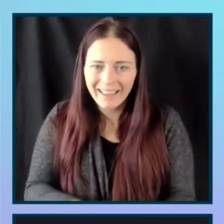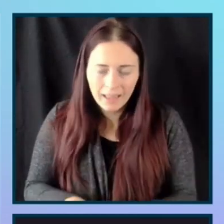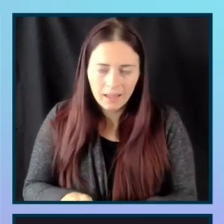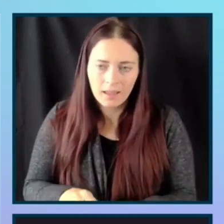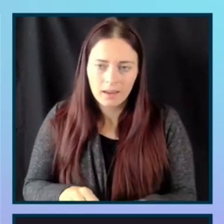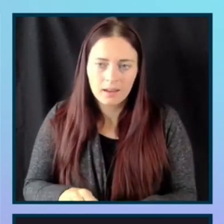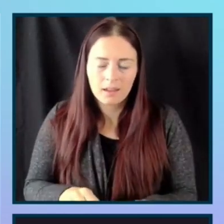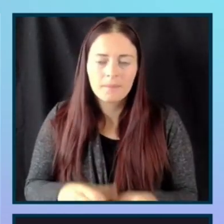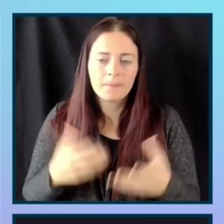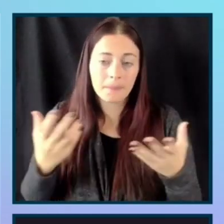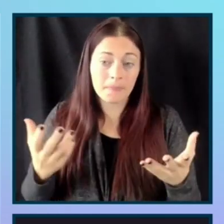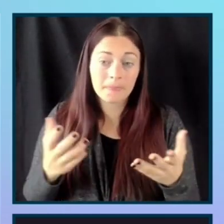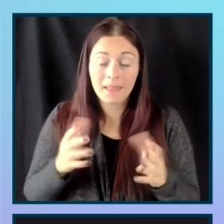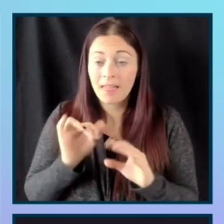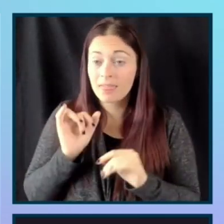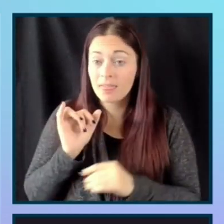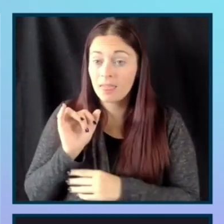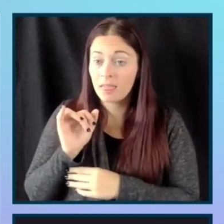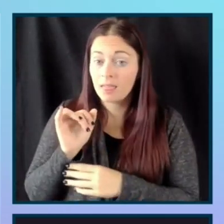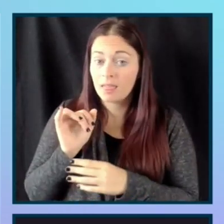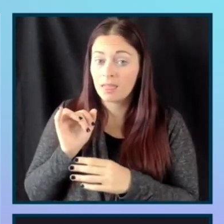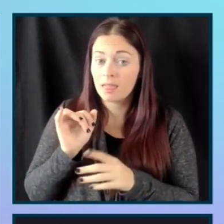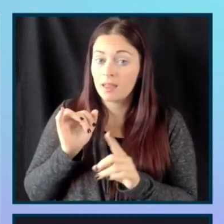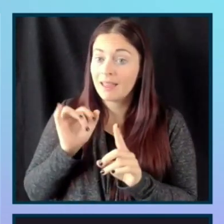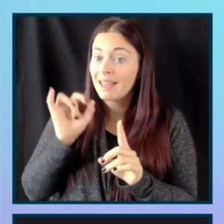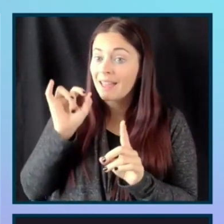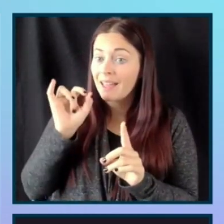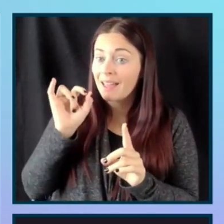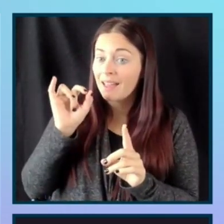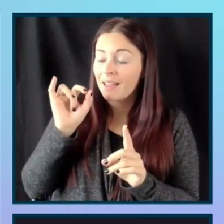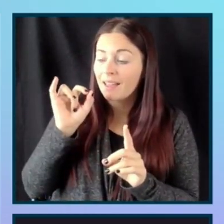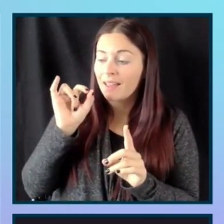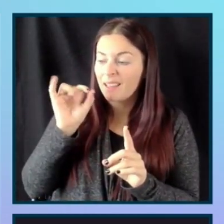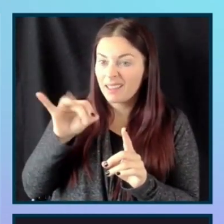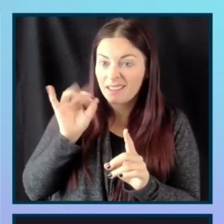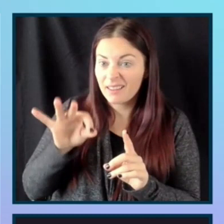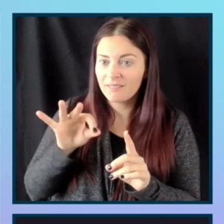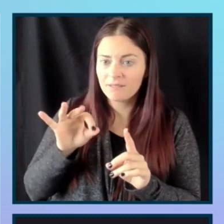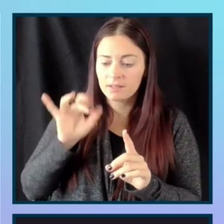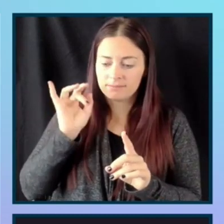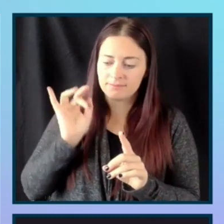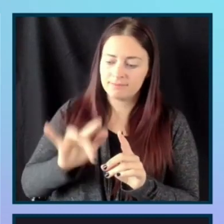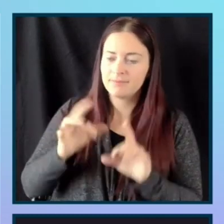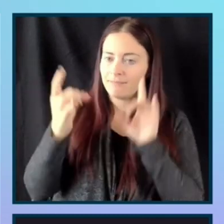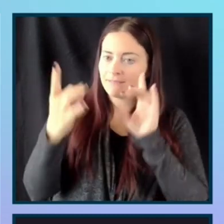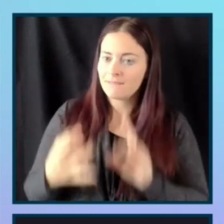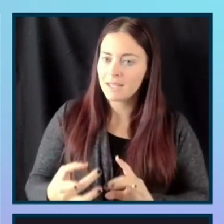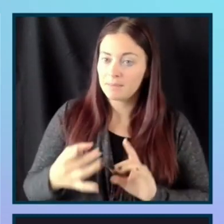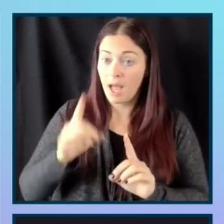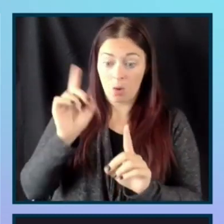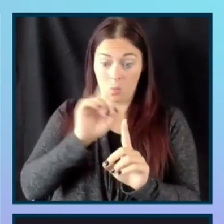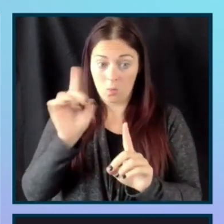that form itself must be easy to find and accessible. And redoubling your efforts on that single form